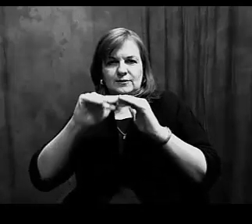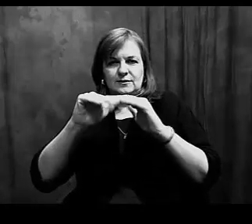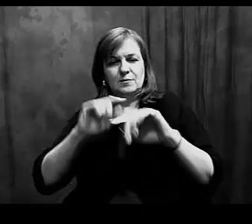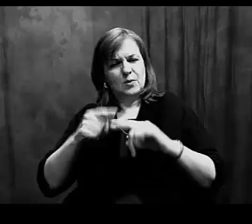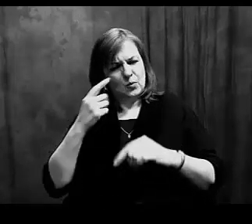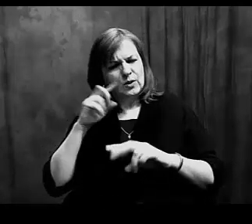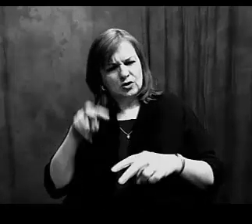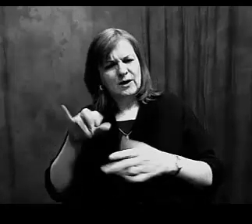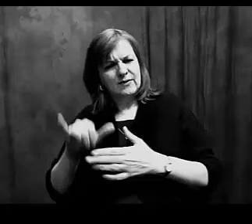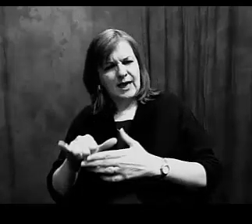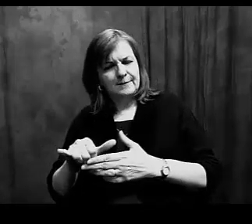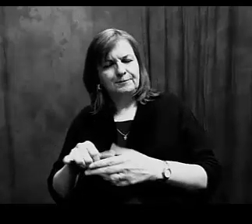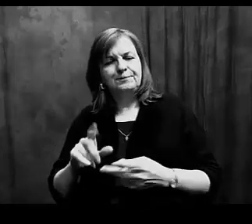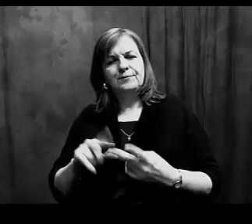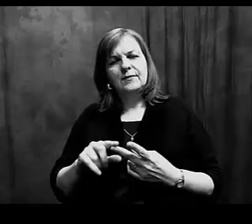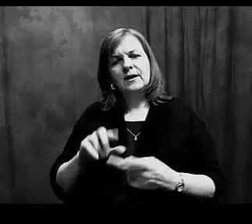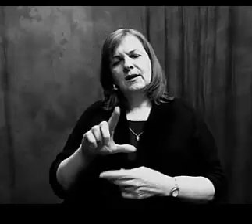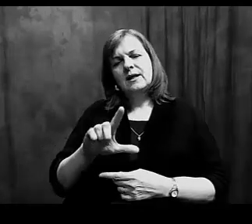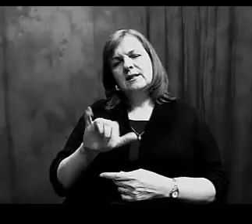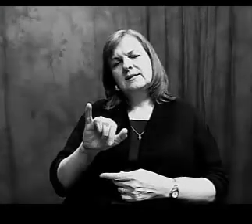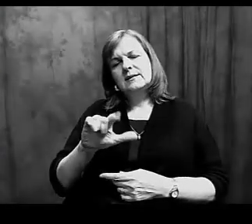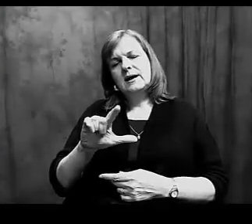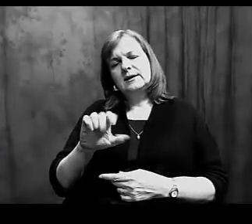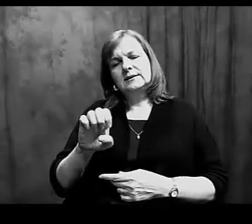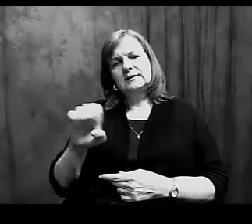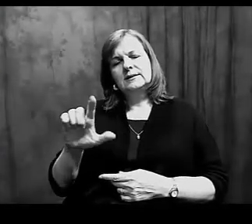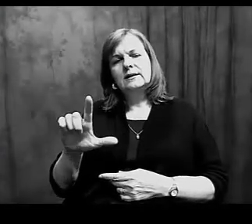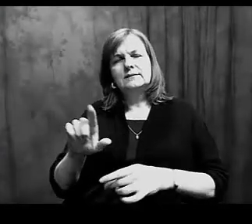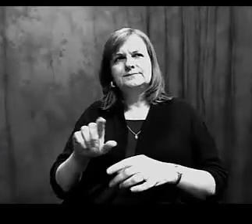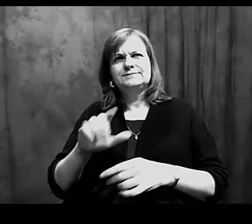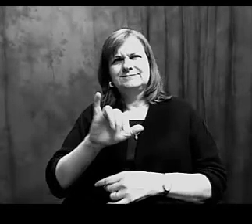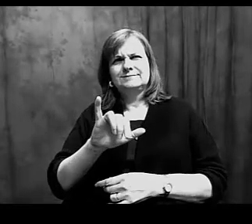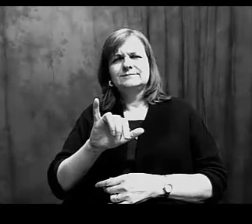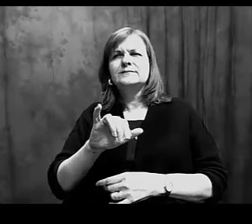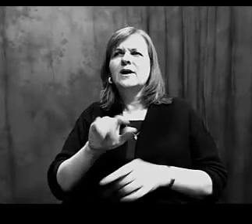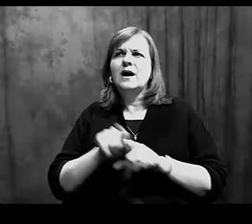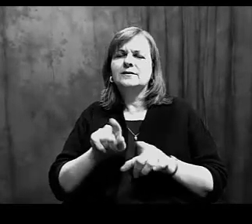in general we look at that the other thing he looked at a lot was